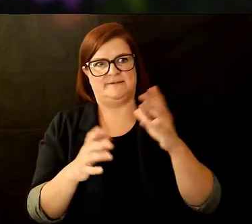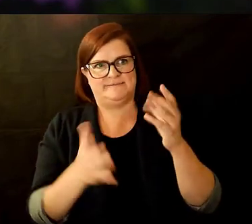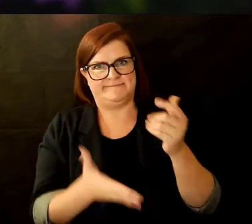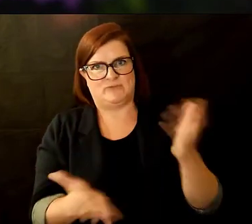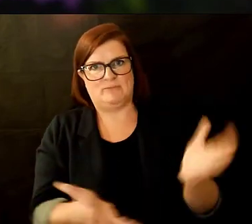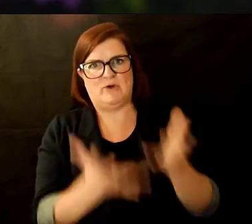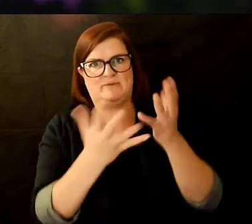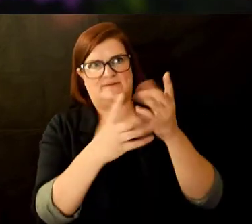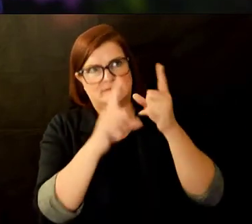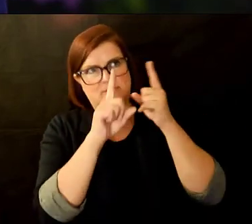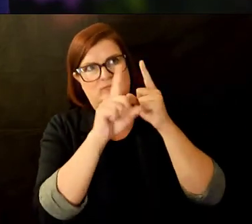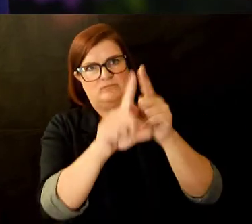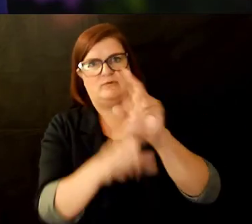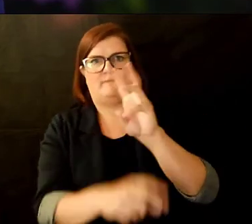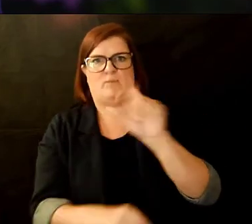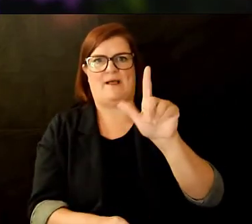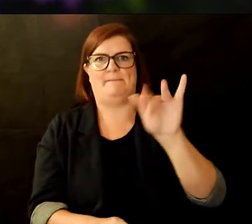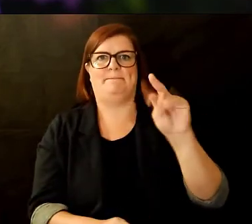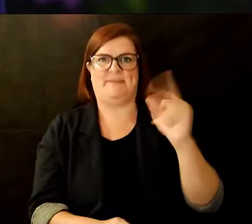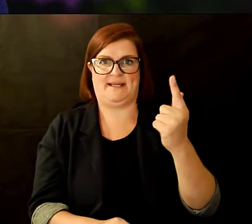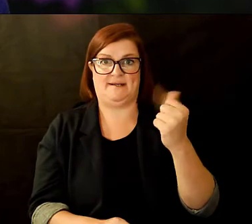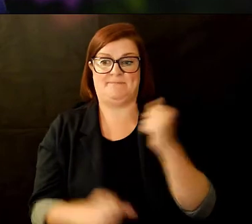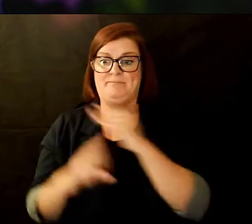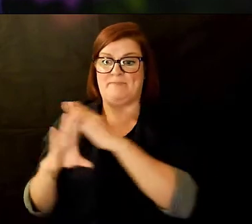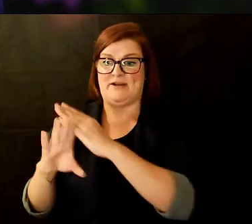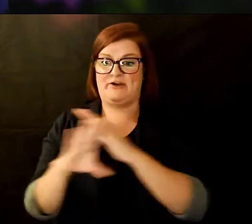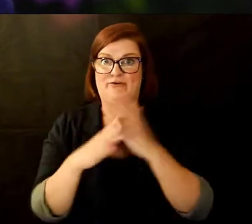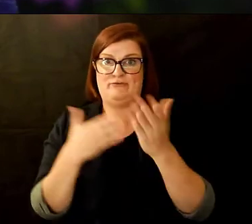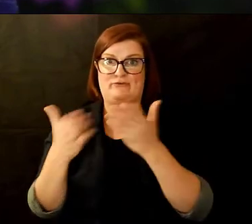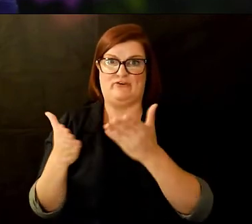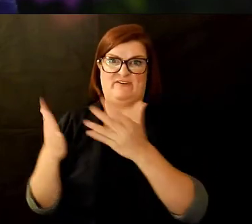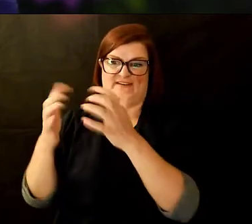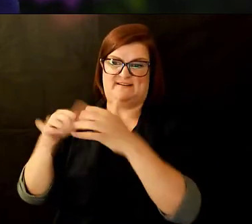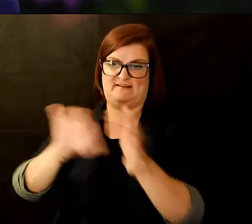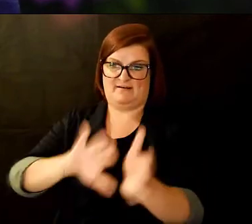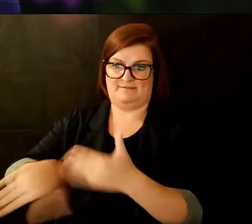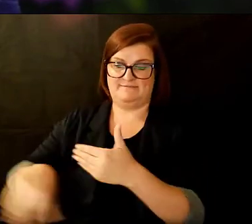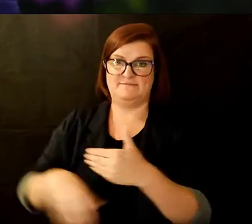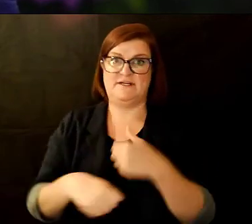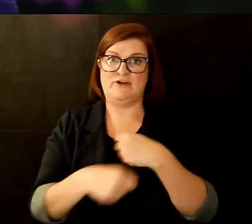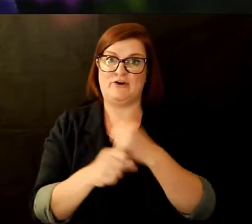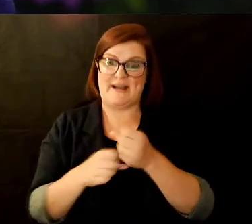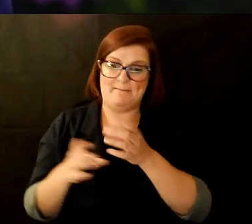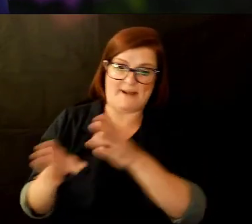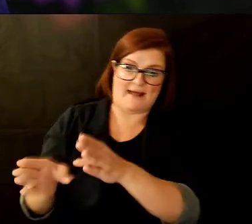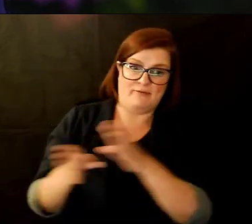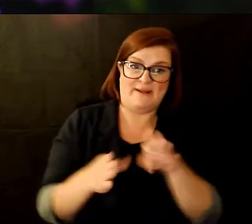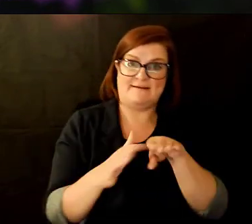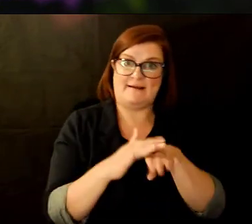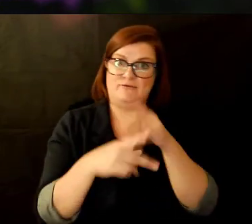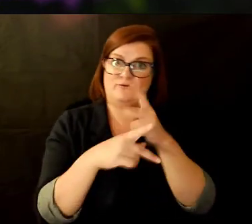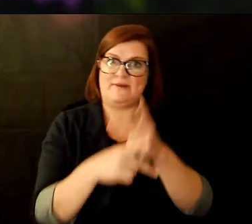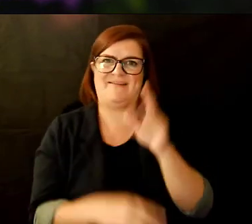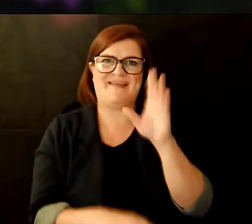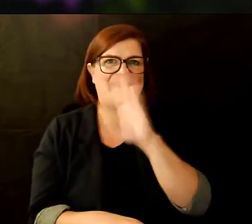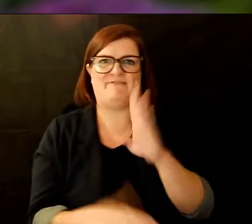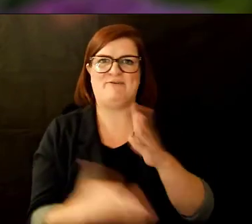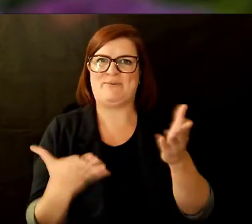We want to remove barriers to services and create pathways for access to care that never existed before.